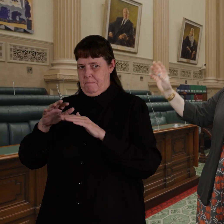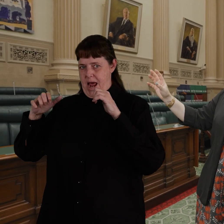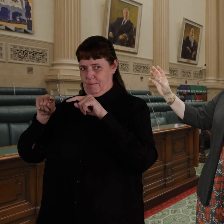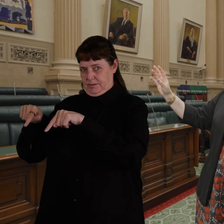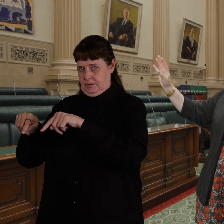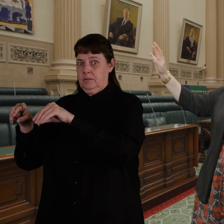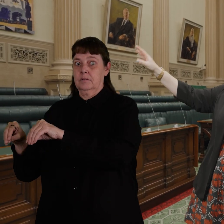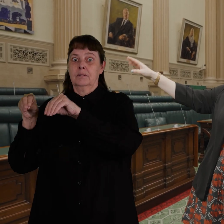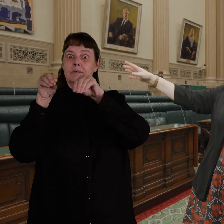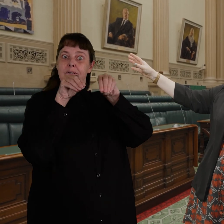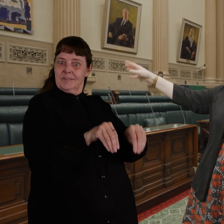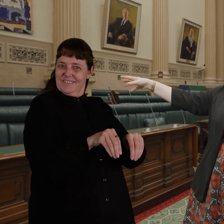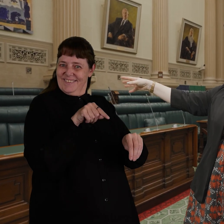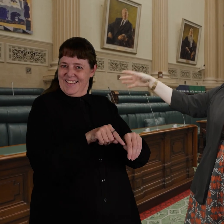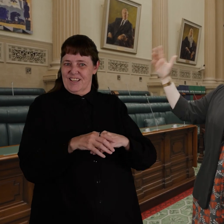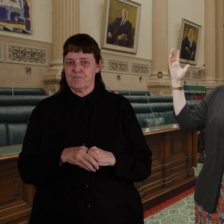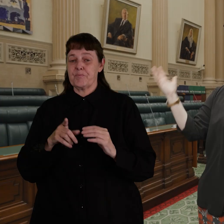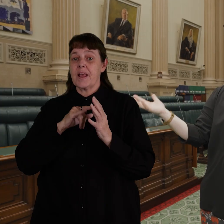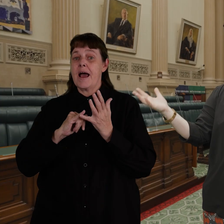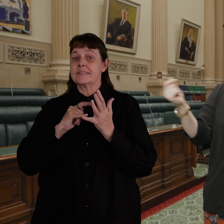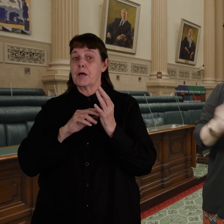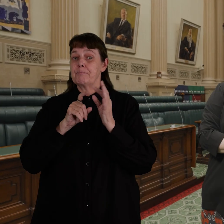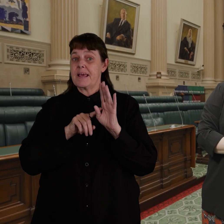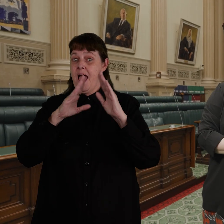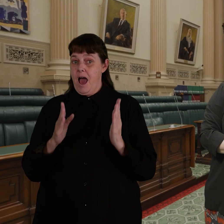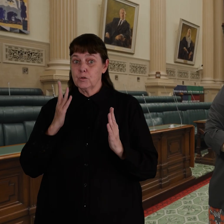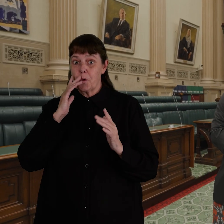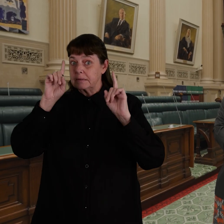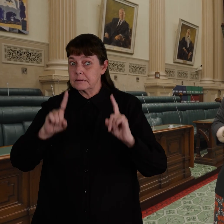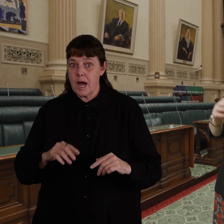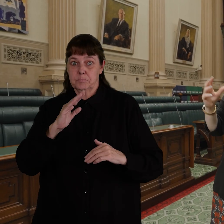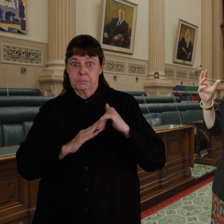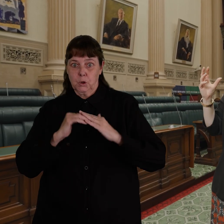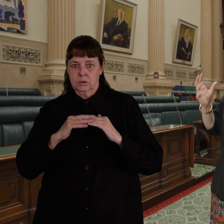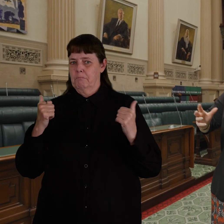the House of Assembly moved out of Old Parliament House into here. There was a